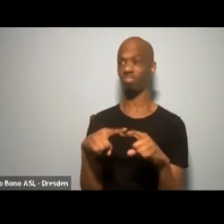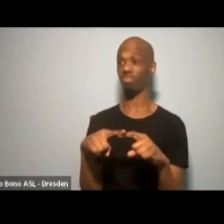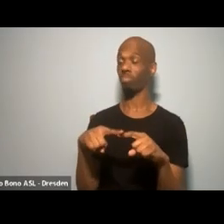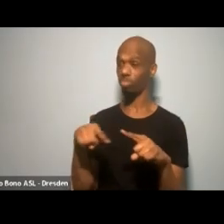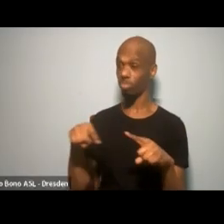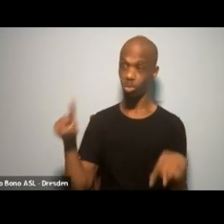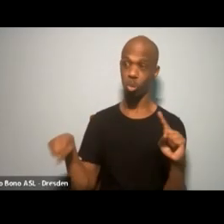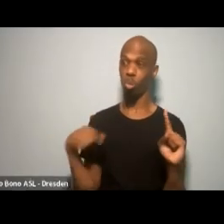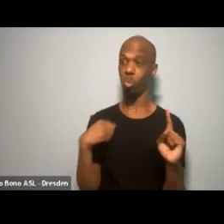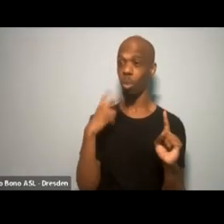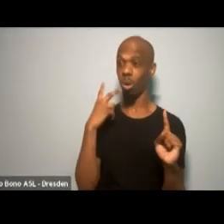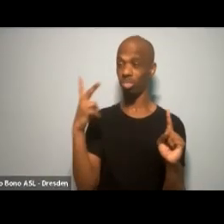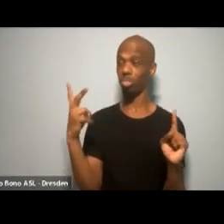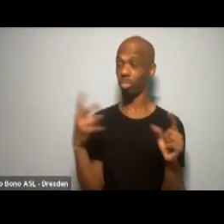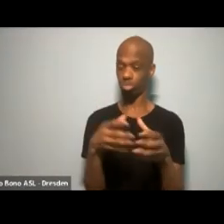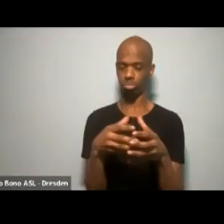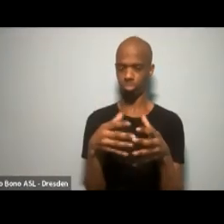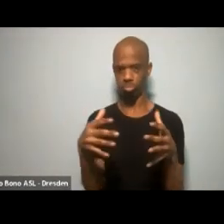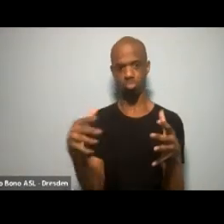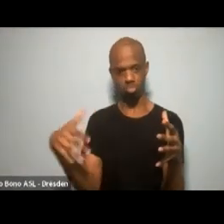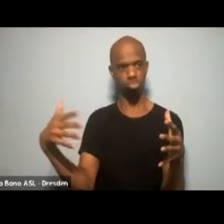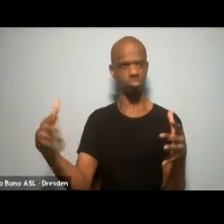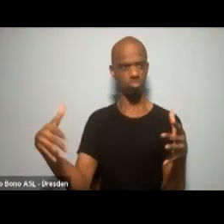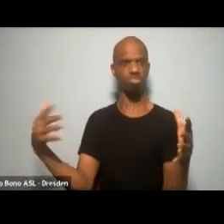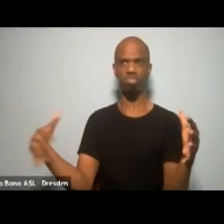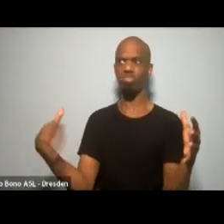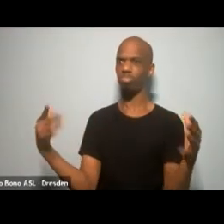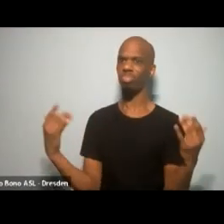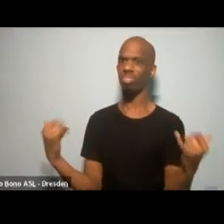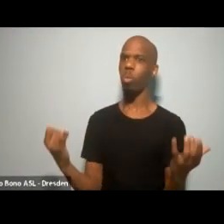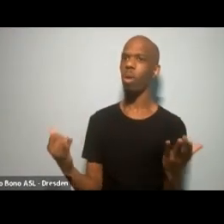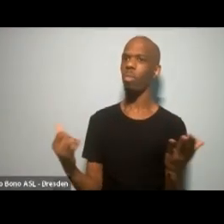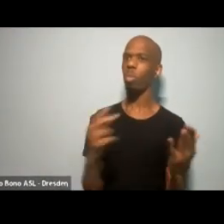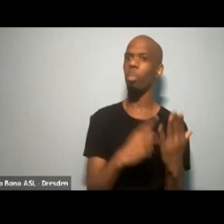Therefore, we are committed